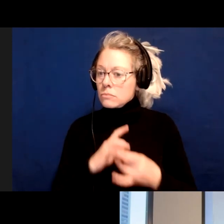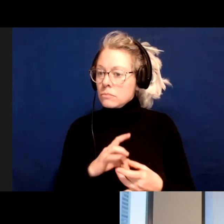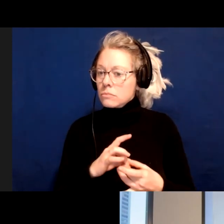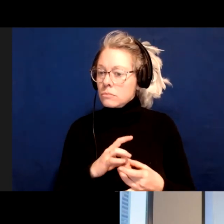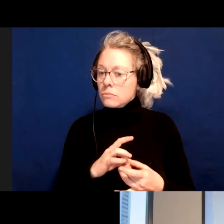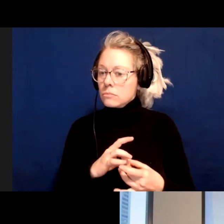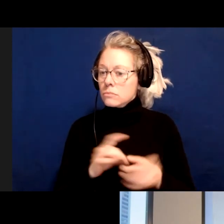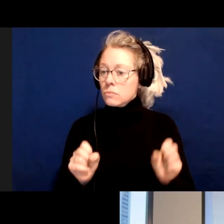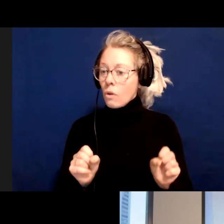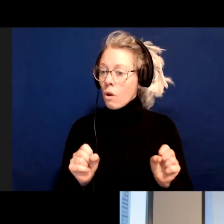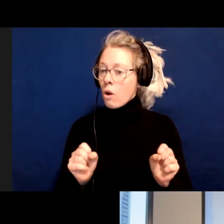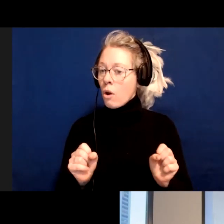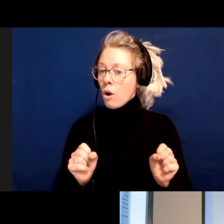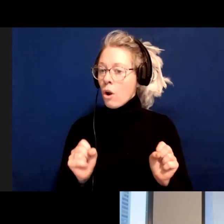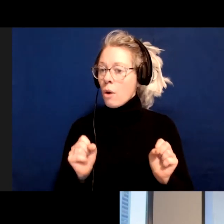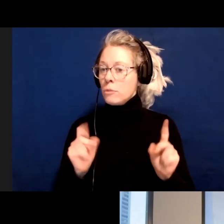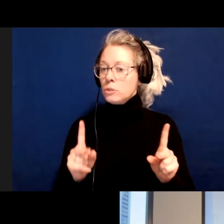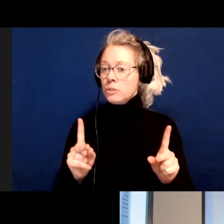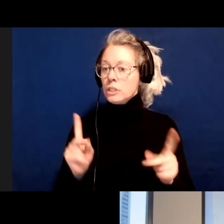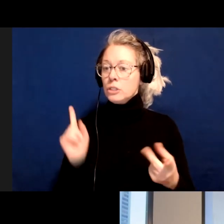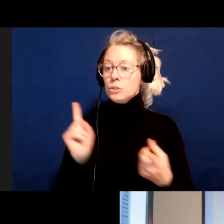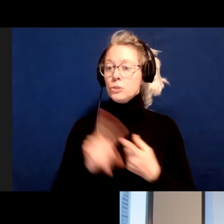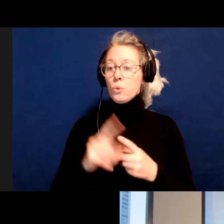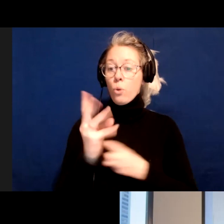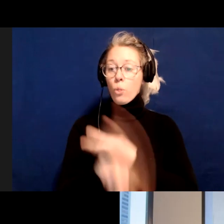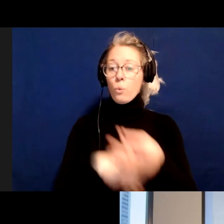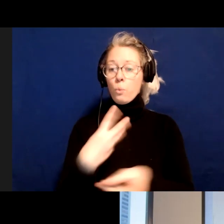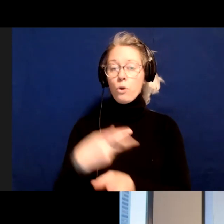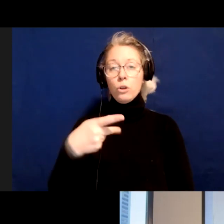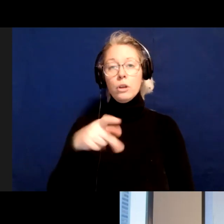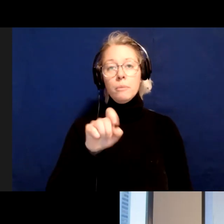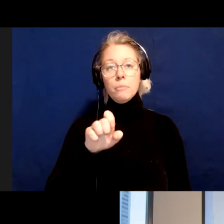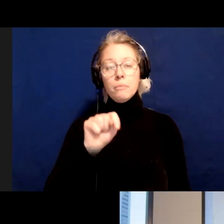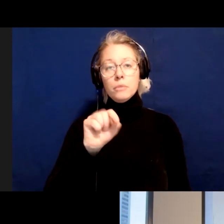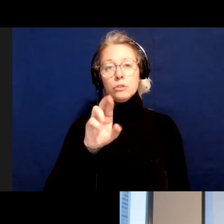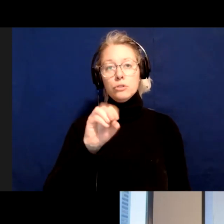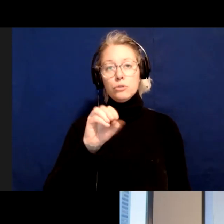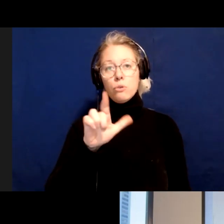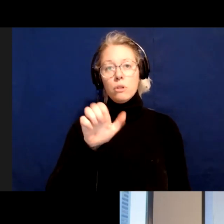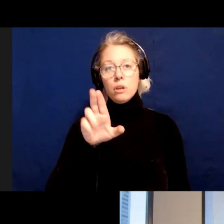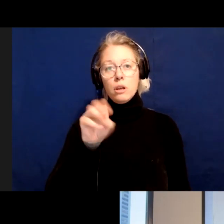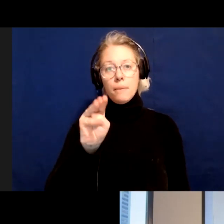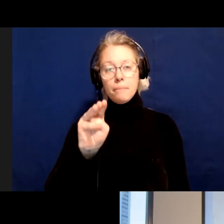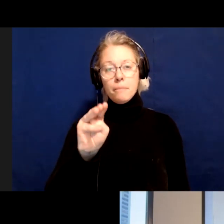with regard to the World Petroleum Congress, how people can submit applications or be part